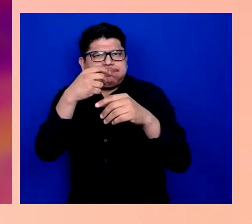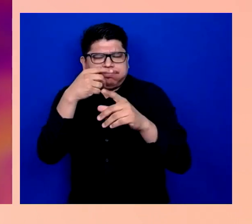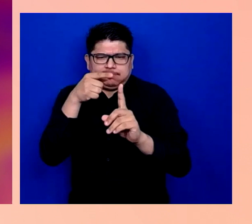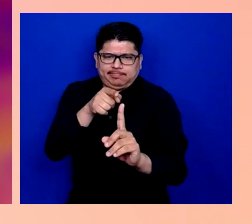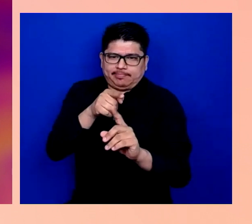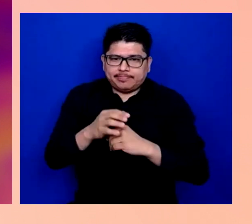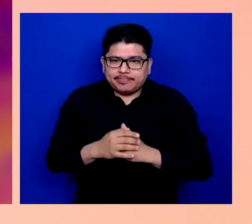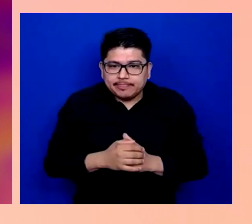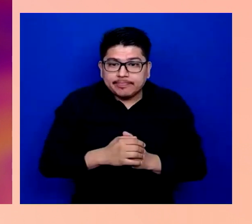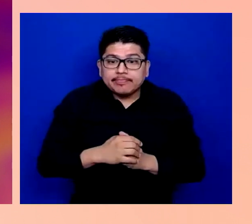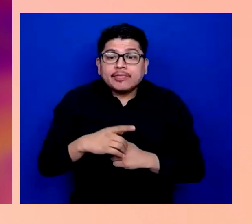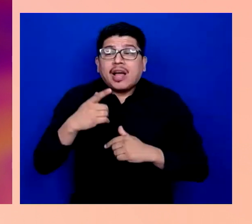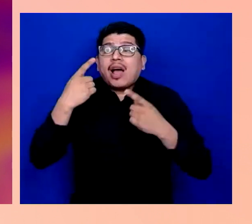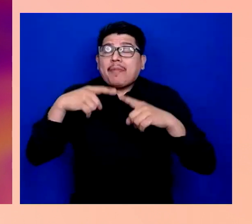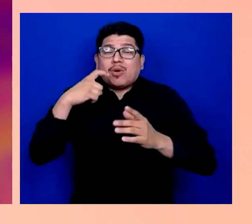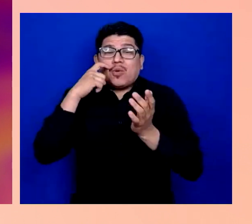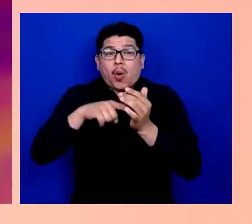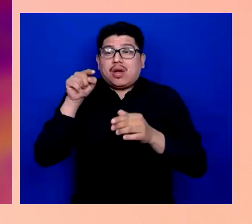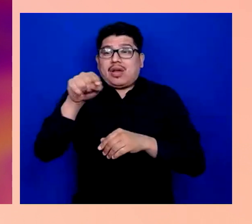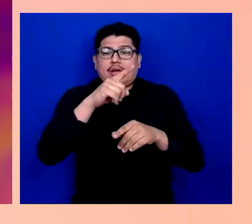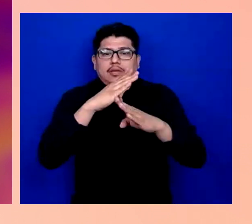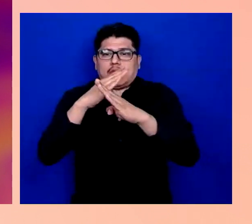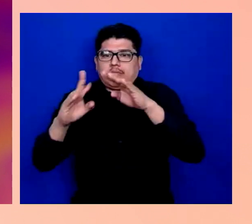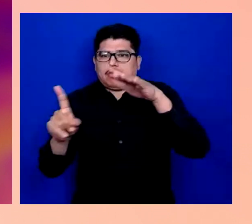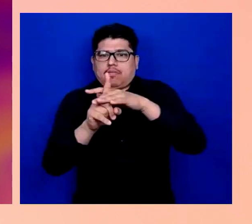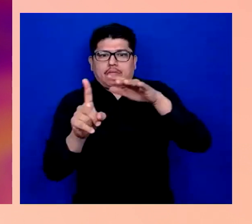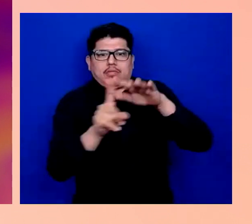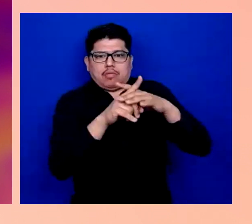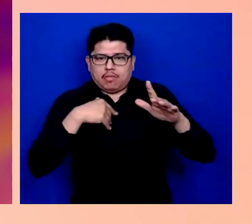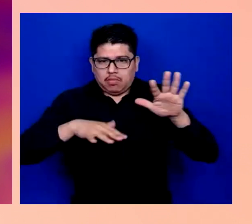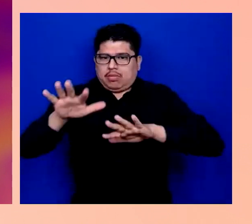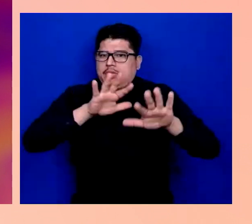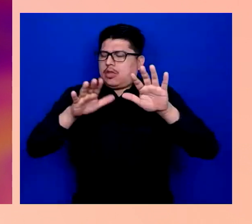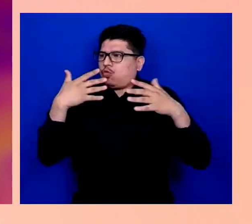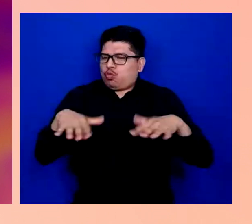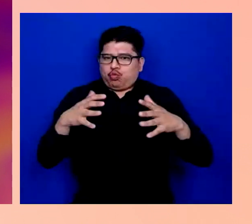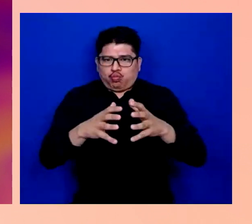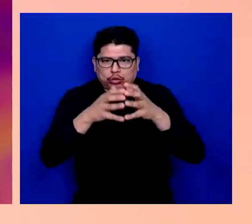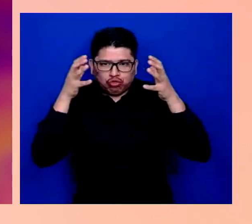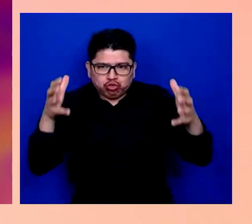the way might be to great or the way of thinking of it might be too great. We might just end up really distracting people